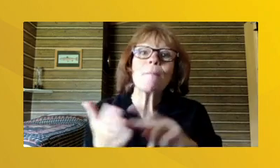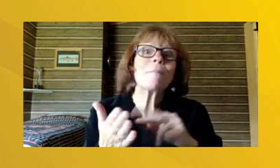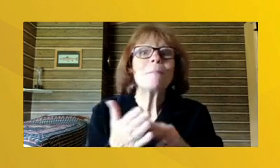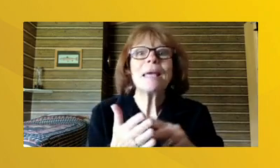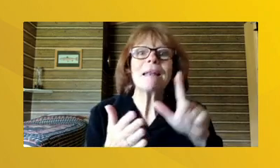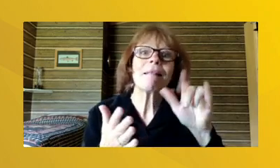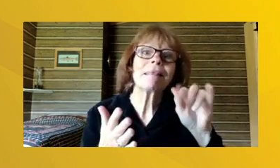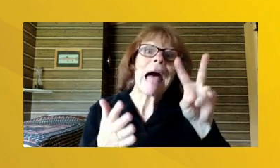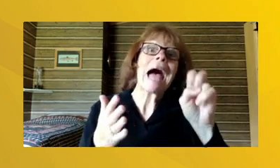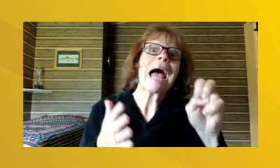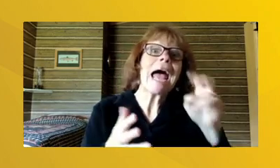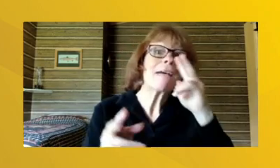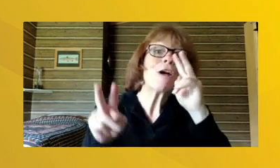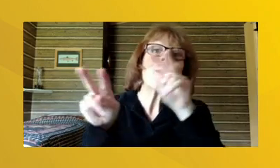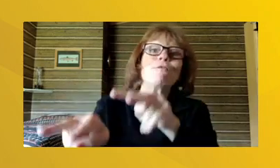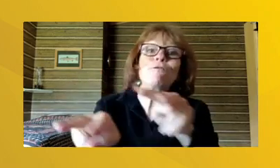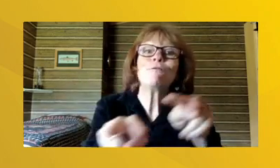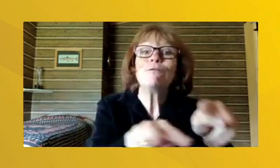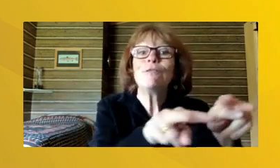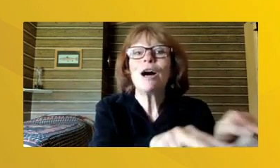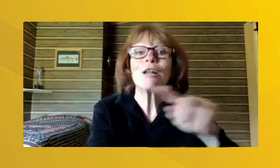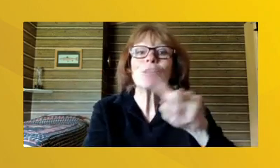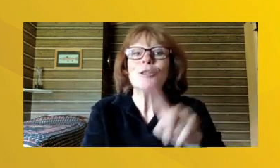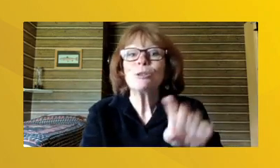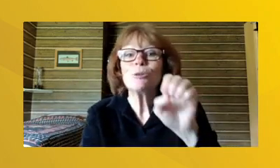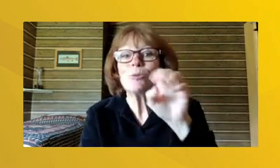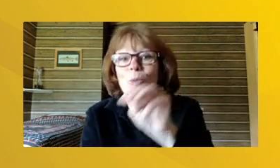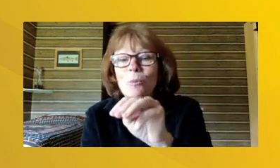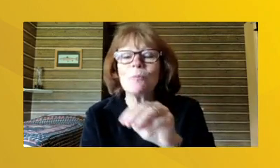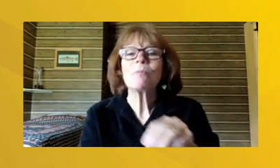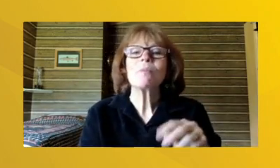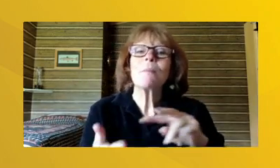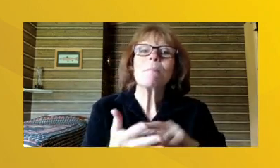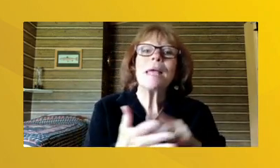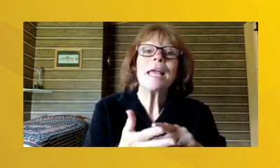spark interest in exploration and topics that engage children and model for teachers and